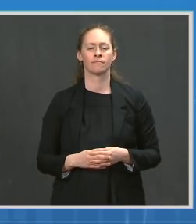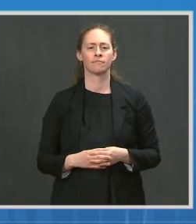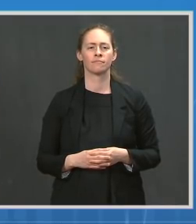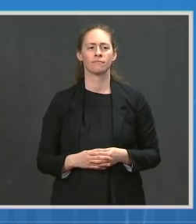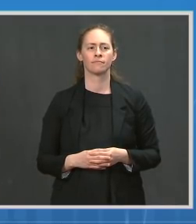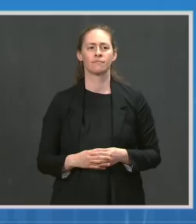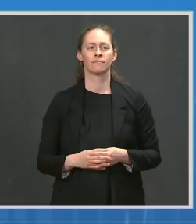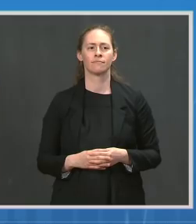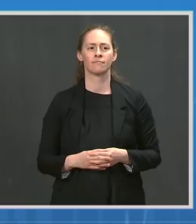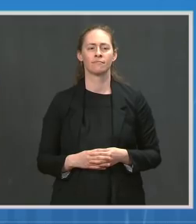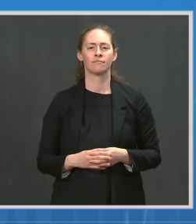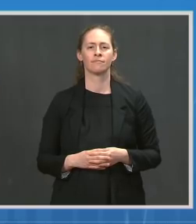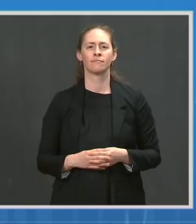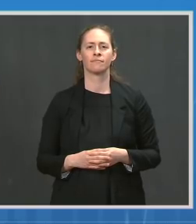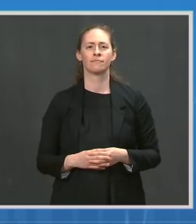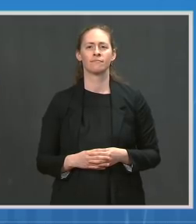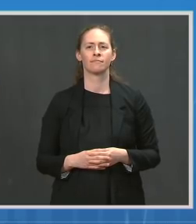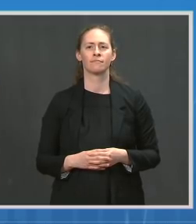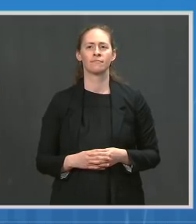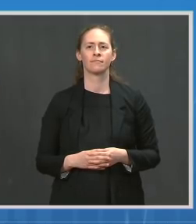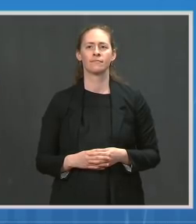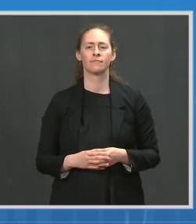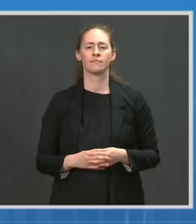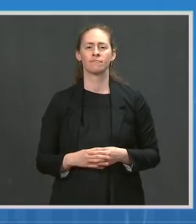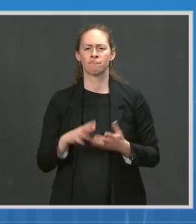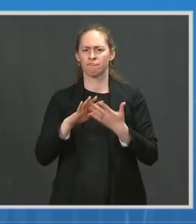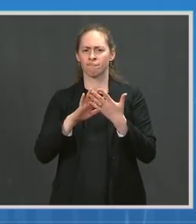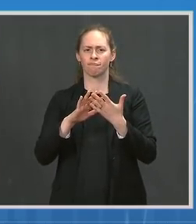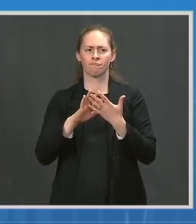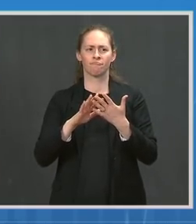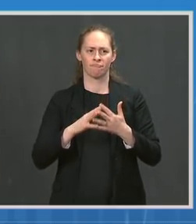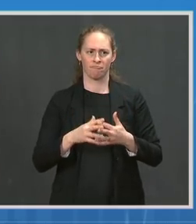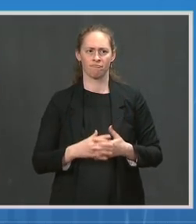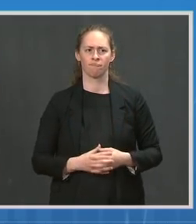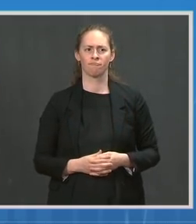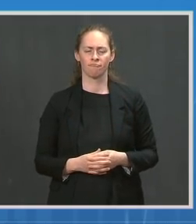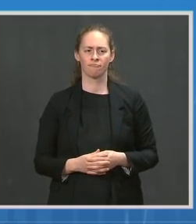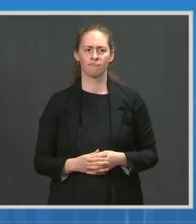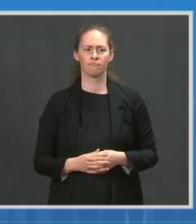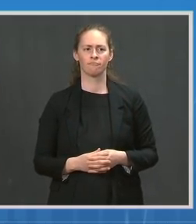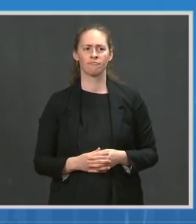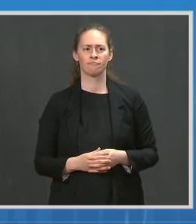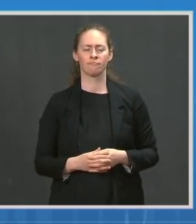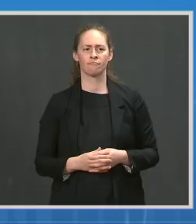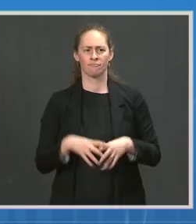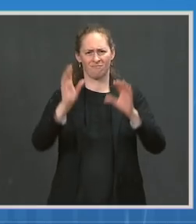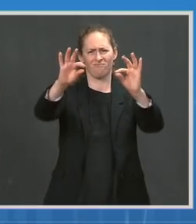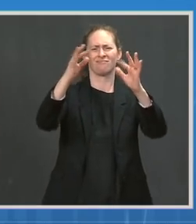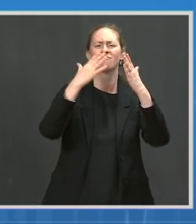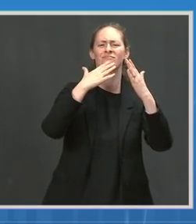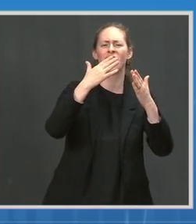The Press: Thanks very much. We'd like that data, Dr. Walensky, and to release the , by the way, not just one paper.